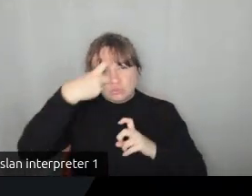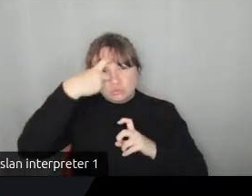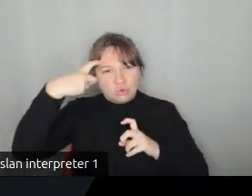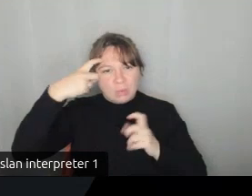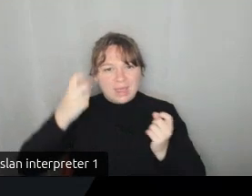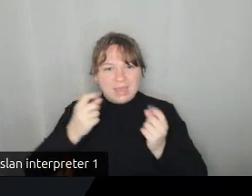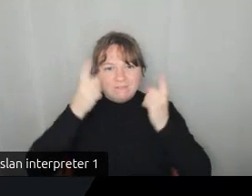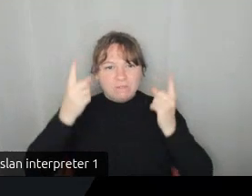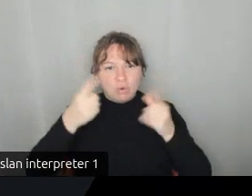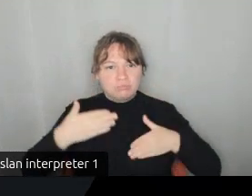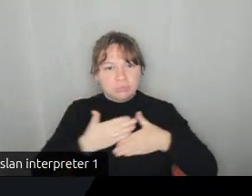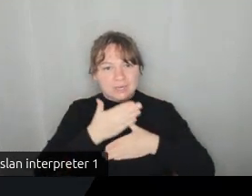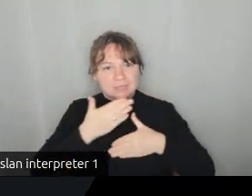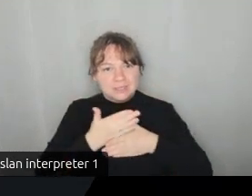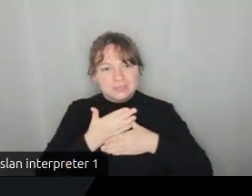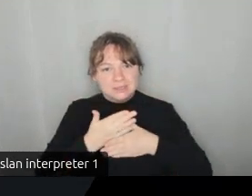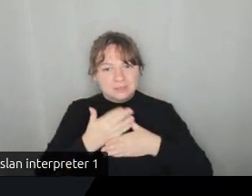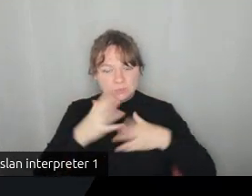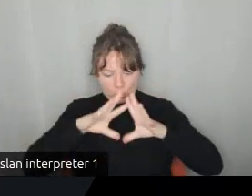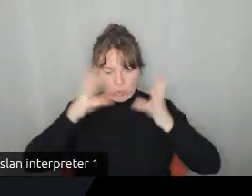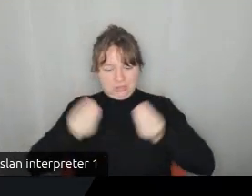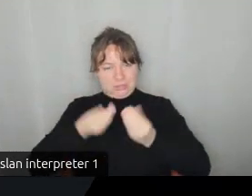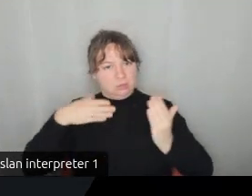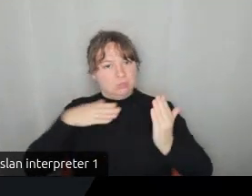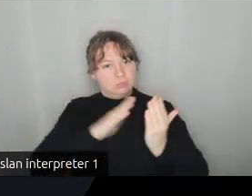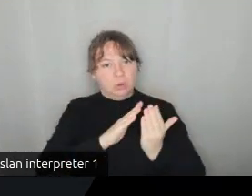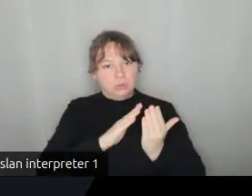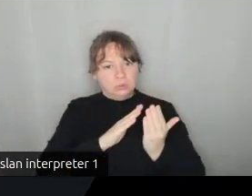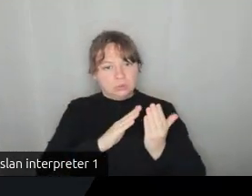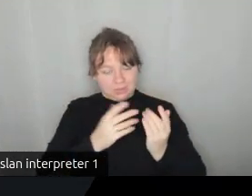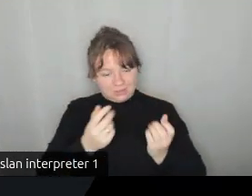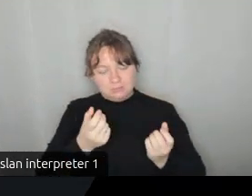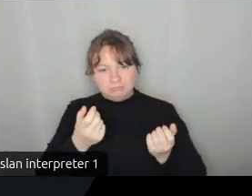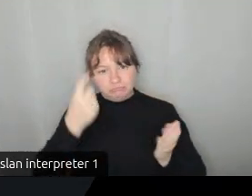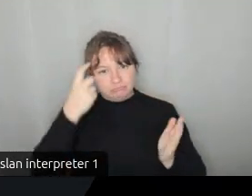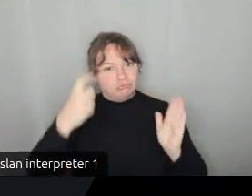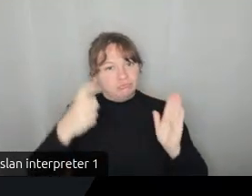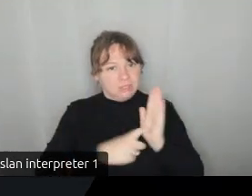it's a holistic approach that acknowledges the widespread impact of trauma and seeks to create